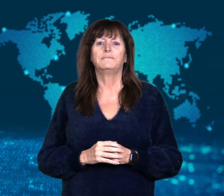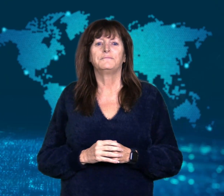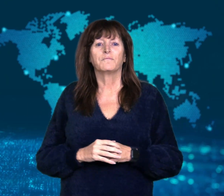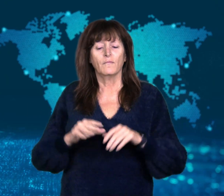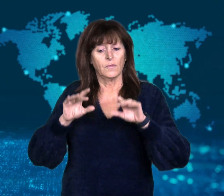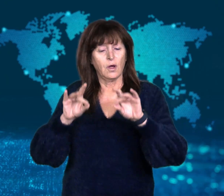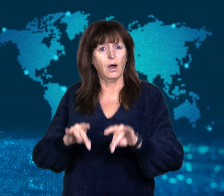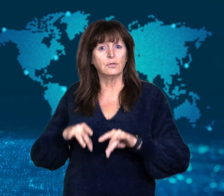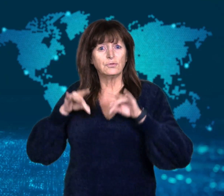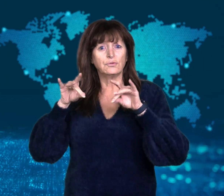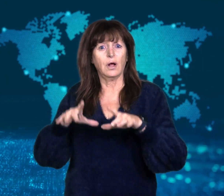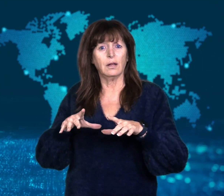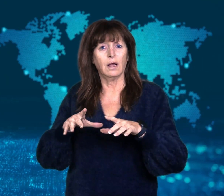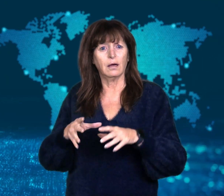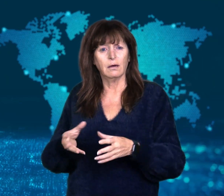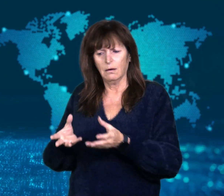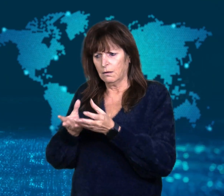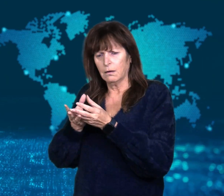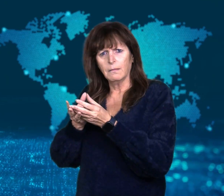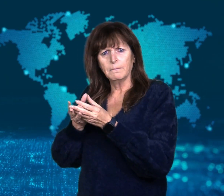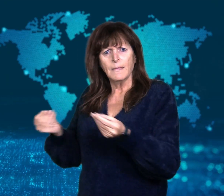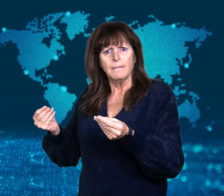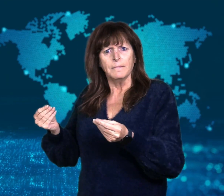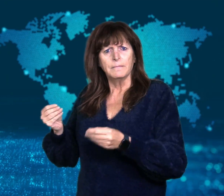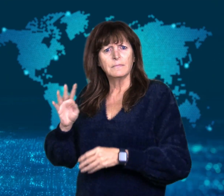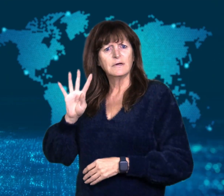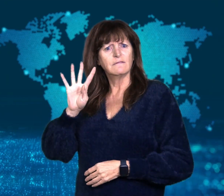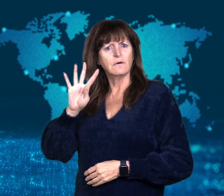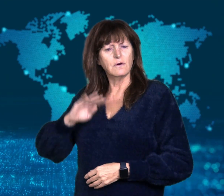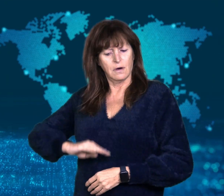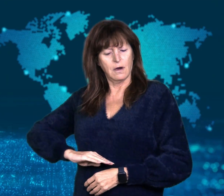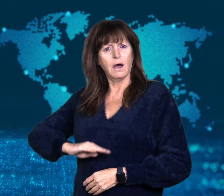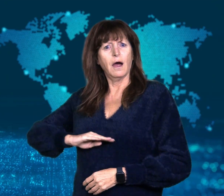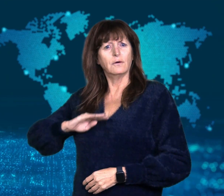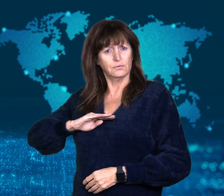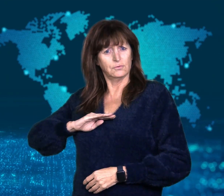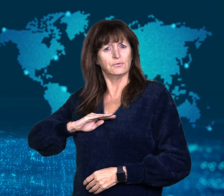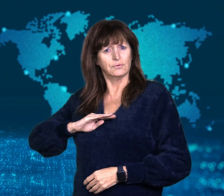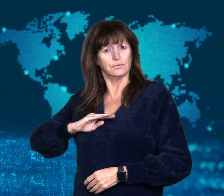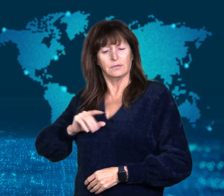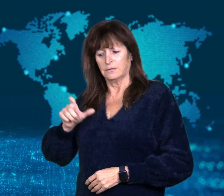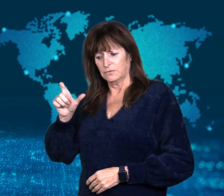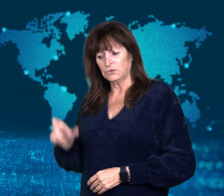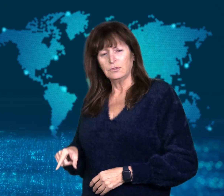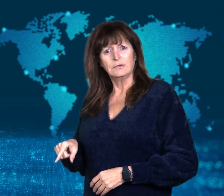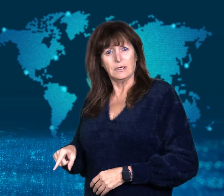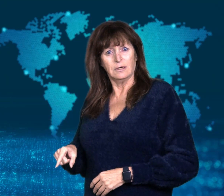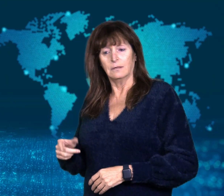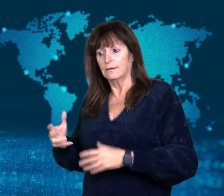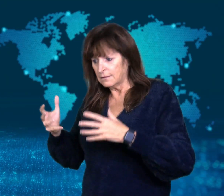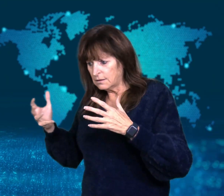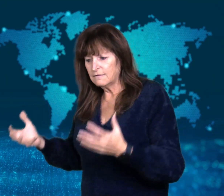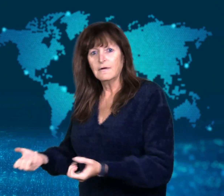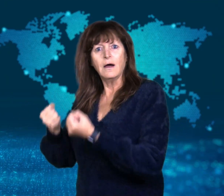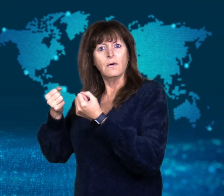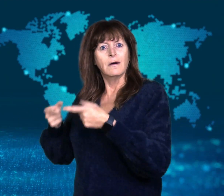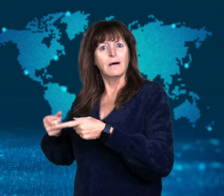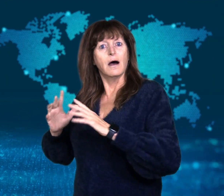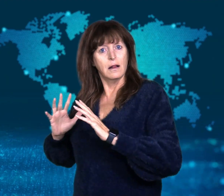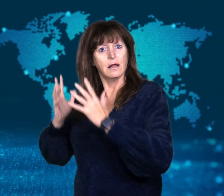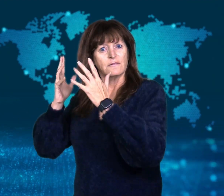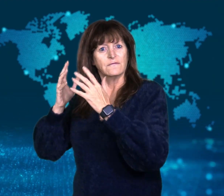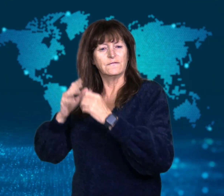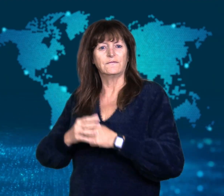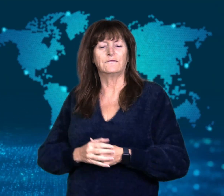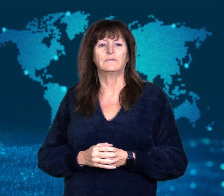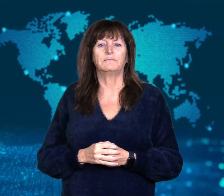Abducted 4-year-old found alive.